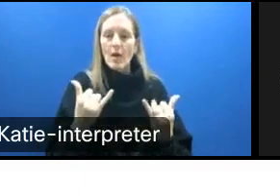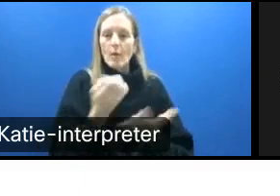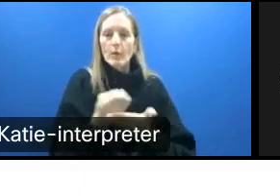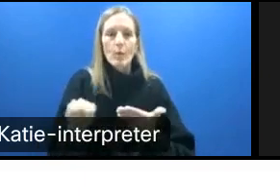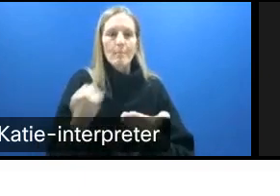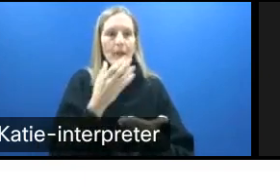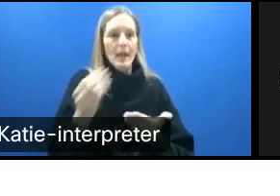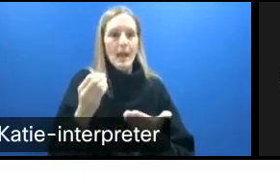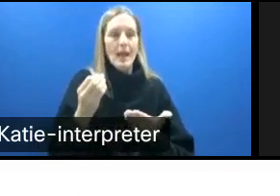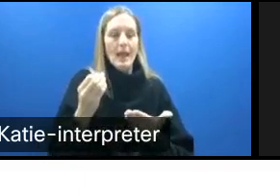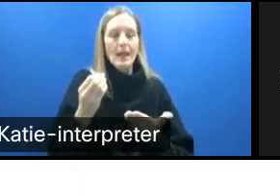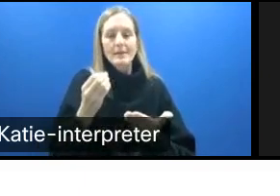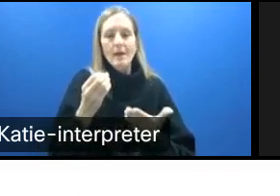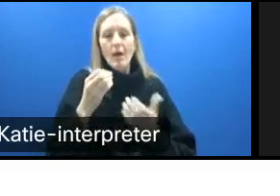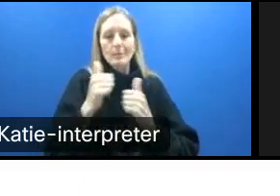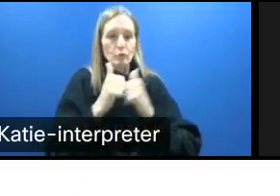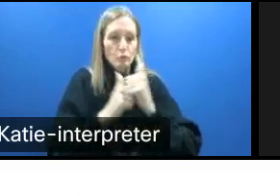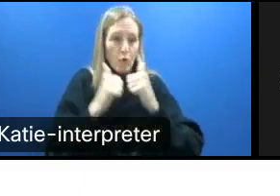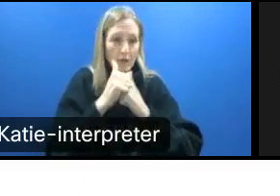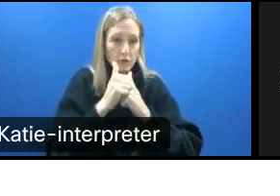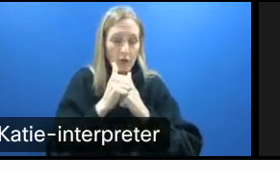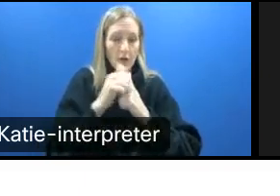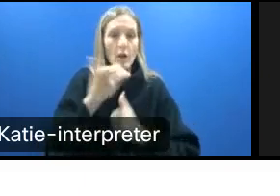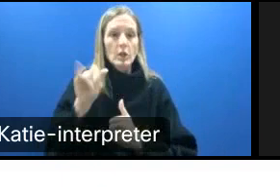And July, 2022, our borough president.